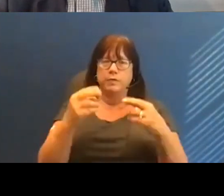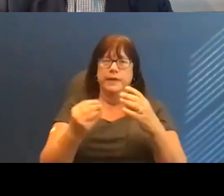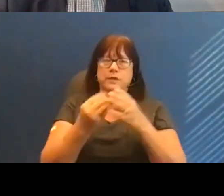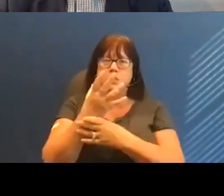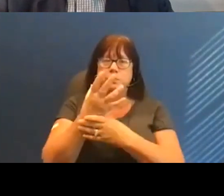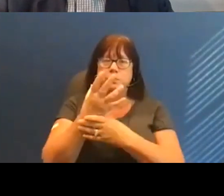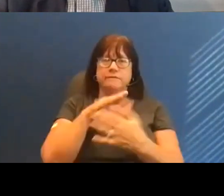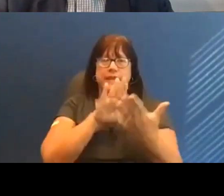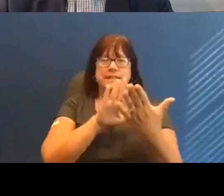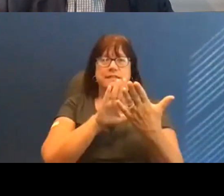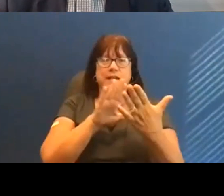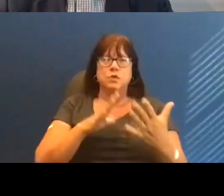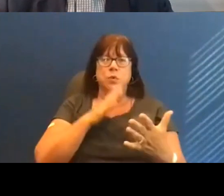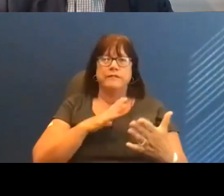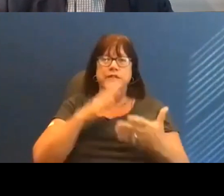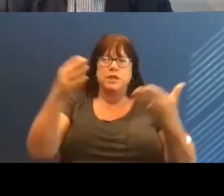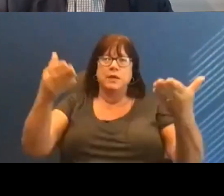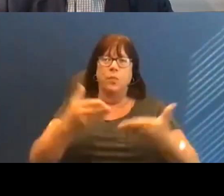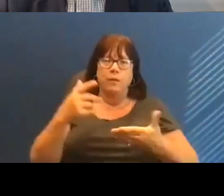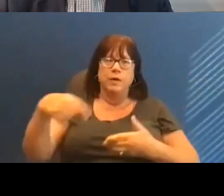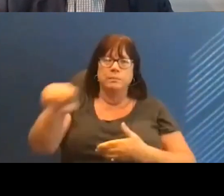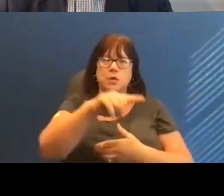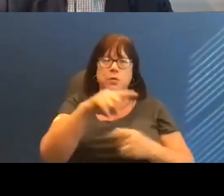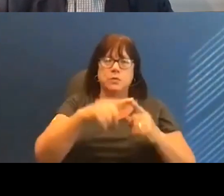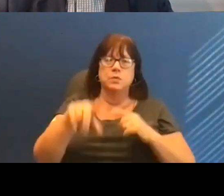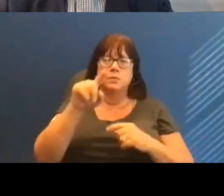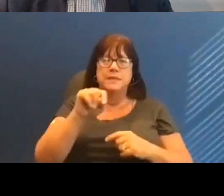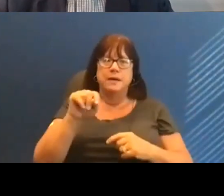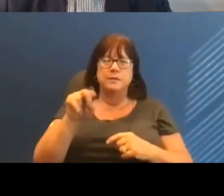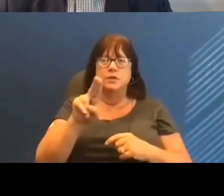to officially welcome you physically to the Towson University community.